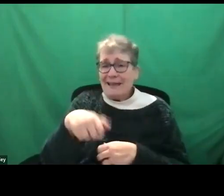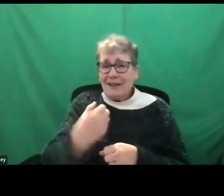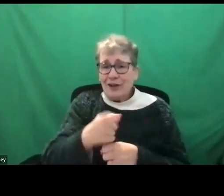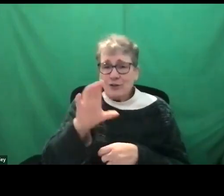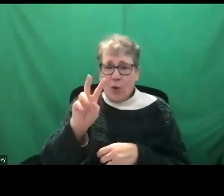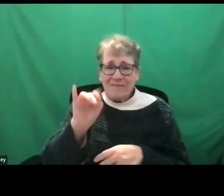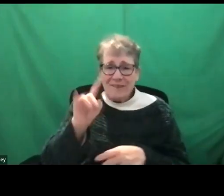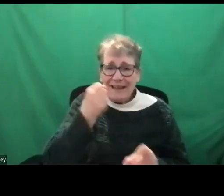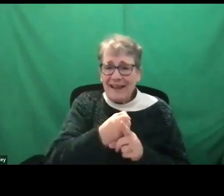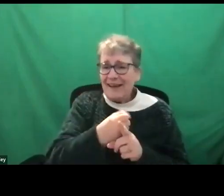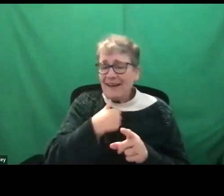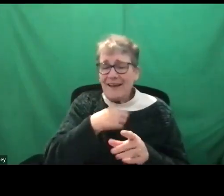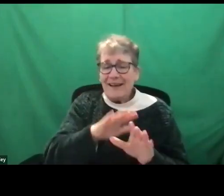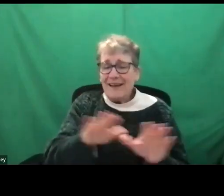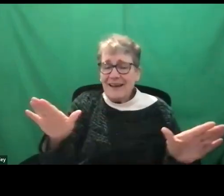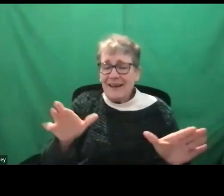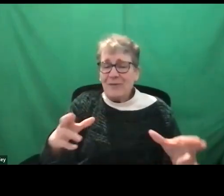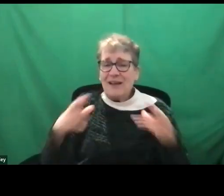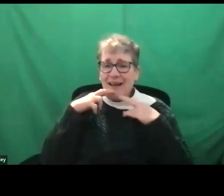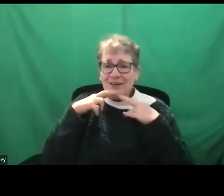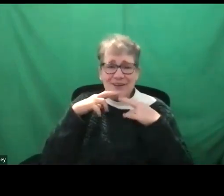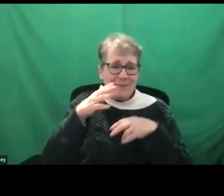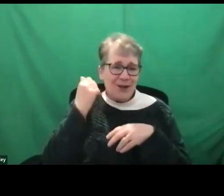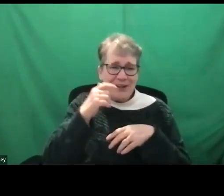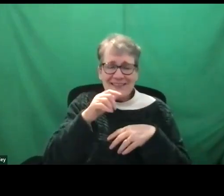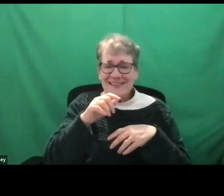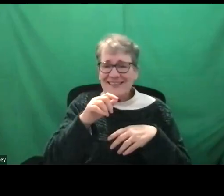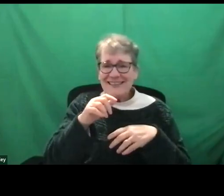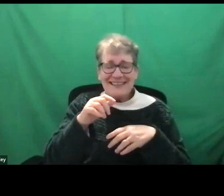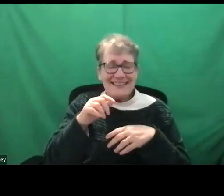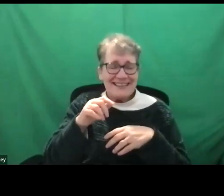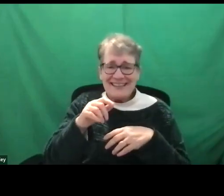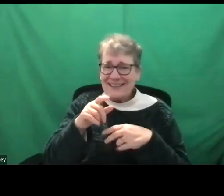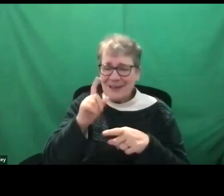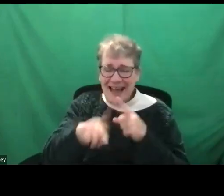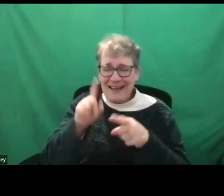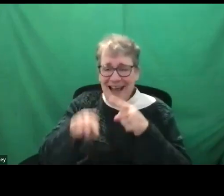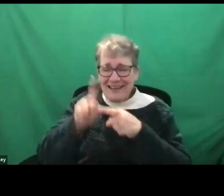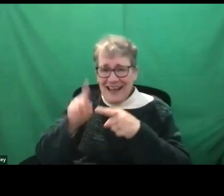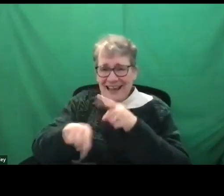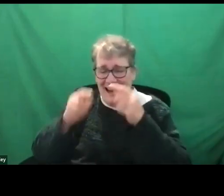through-- through that work that I had done. And then in 2020, COVID hit and I, uh...